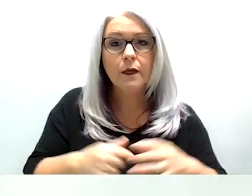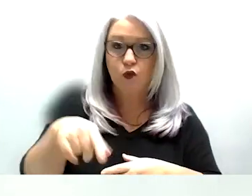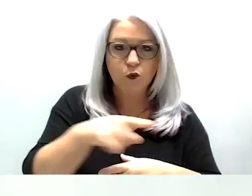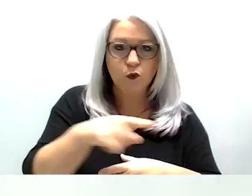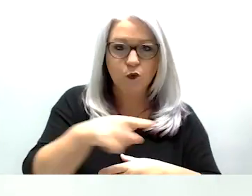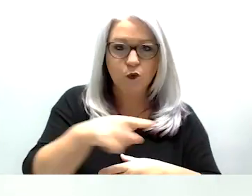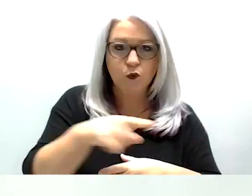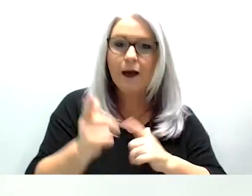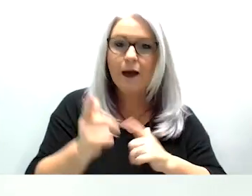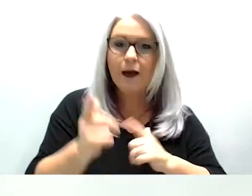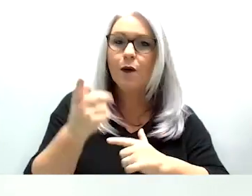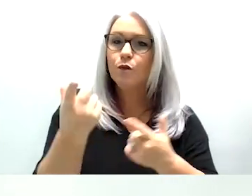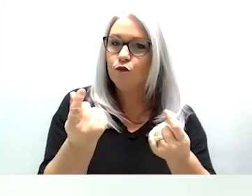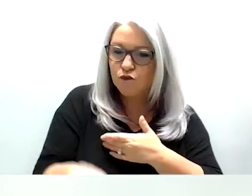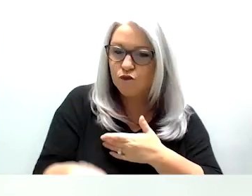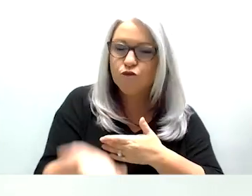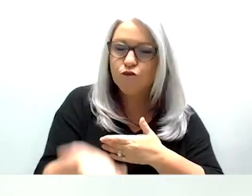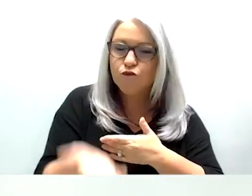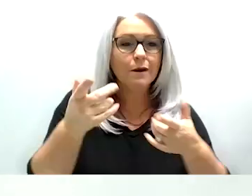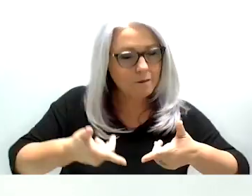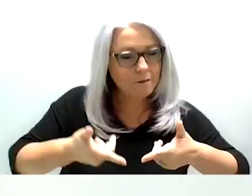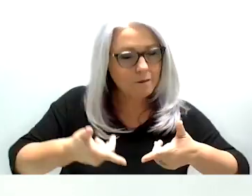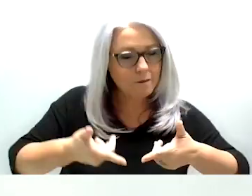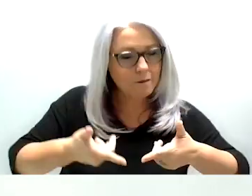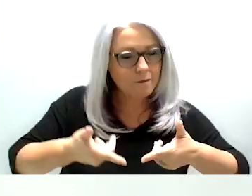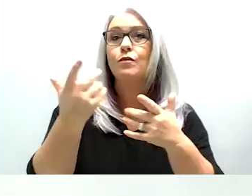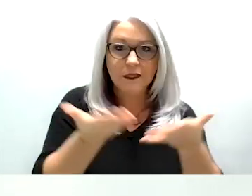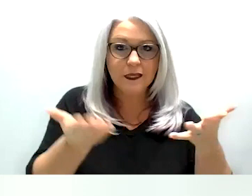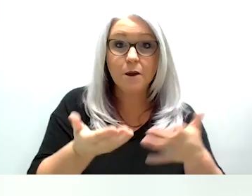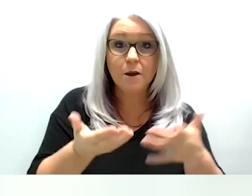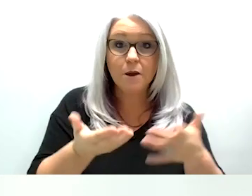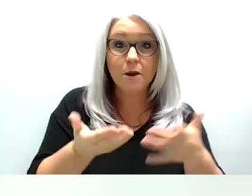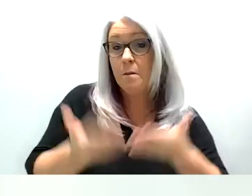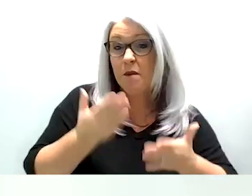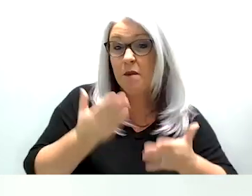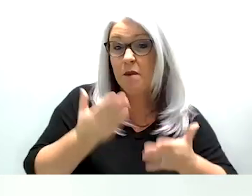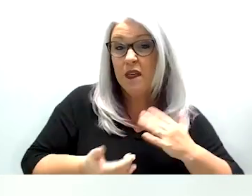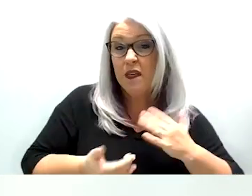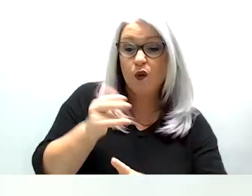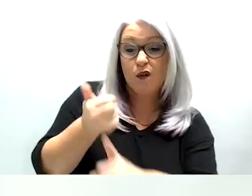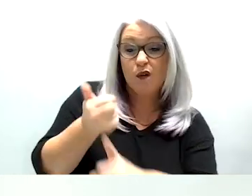qualified to be there. And it's just your disability that might be preventing you from fully accessing whatever that thing